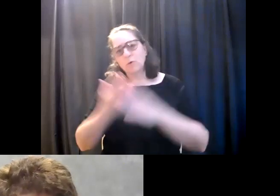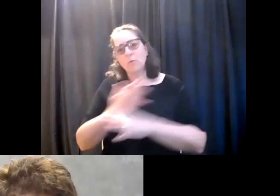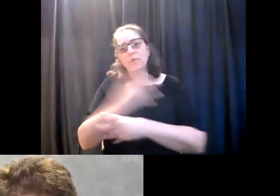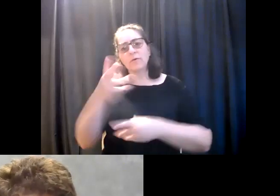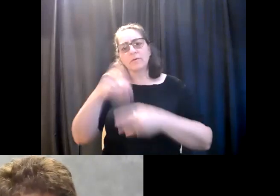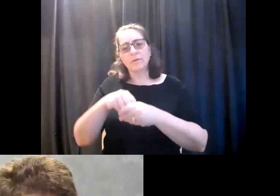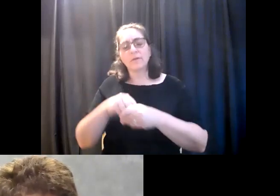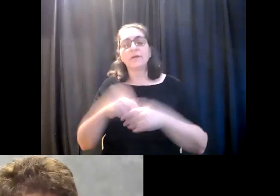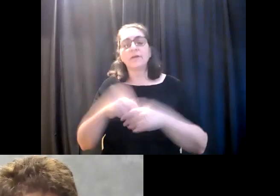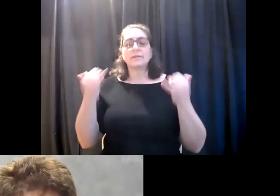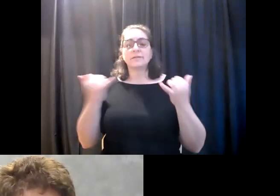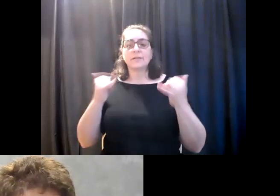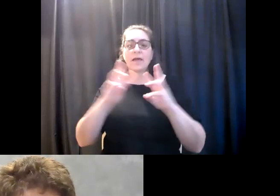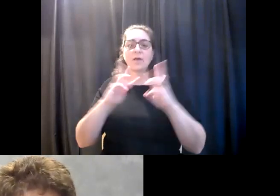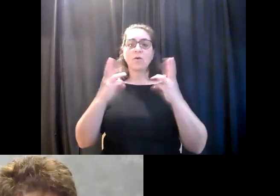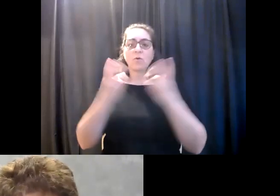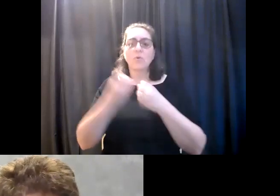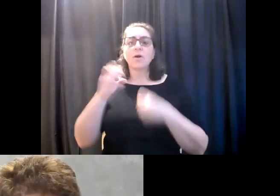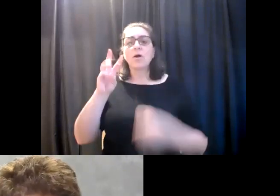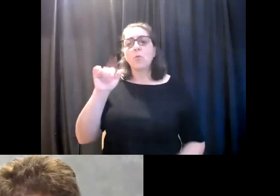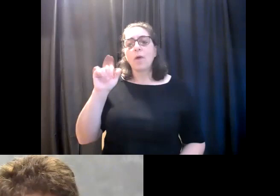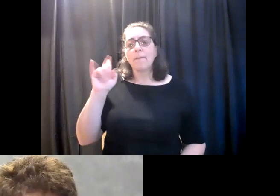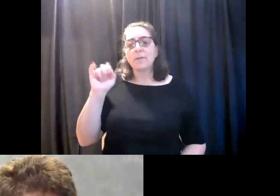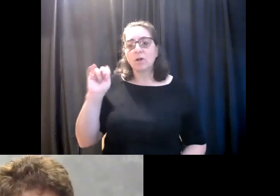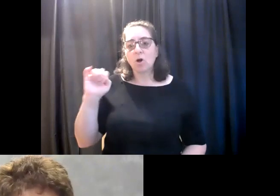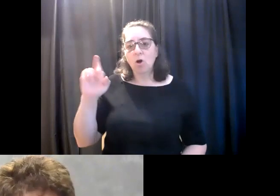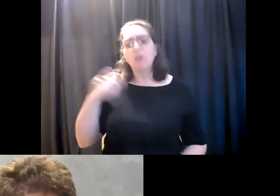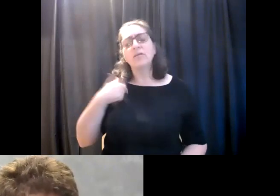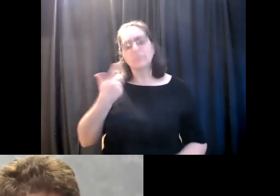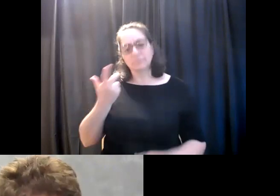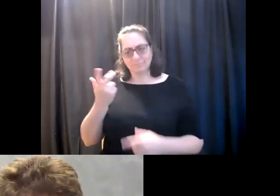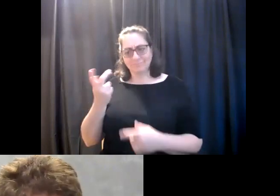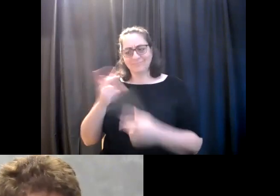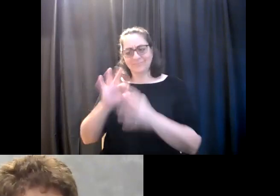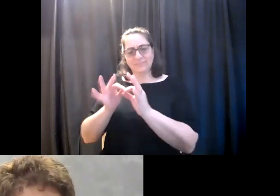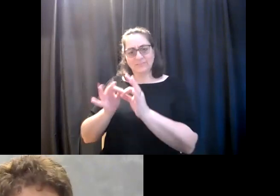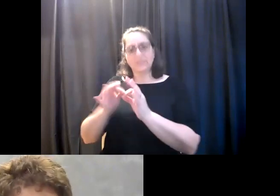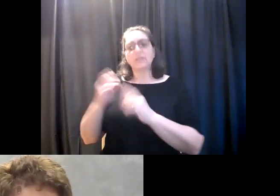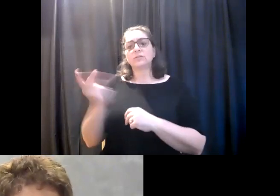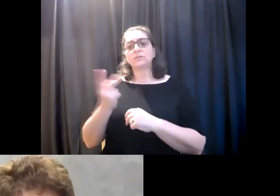Chief of Endocrinology and Diabetes, Norwalk Hospital, and Associate Clinical Professor